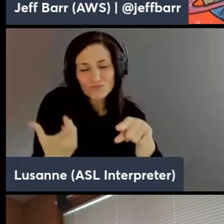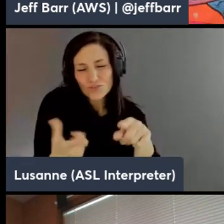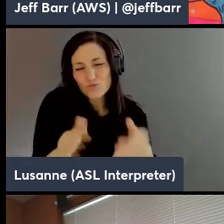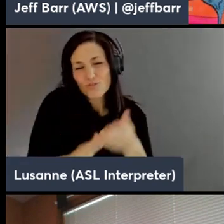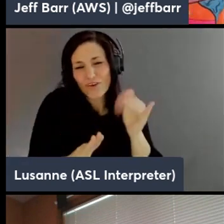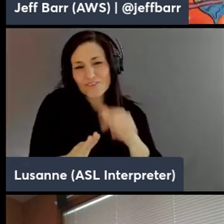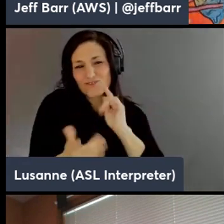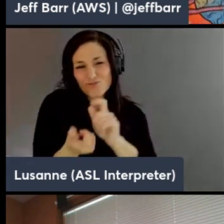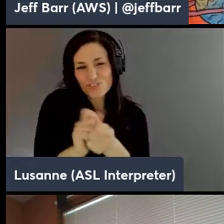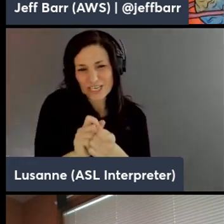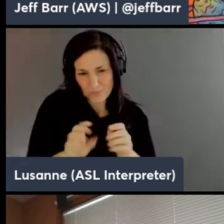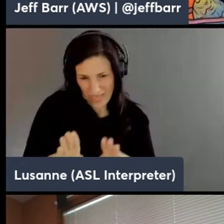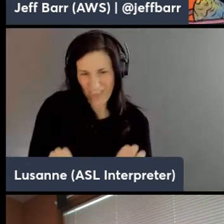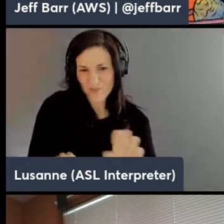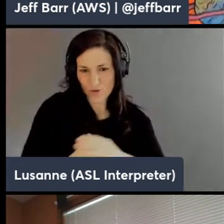So I'm gonna create a room in this game.